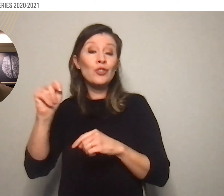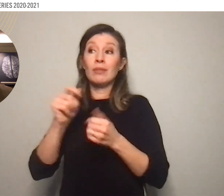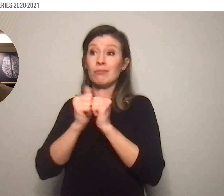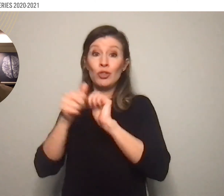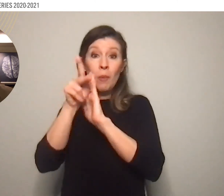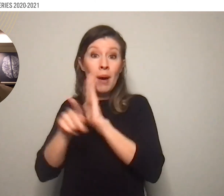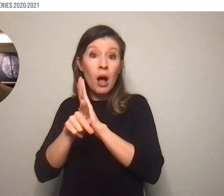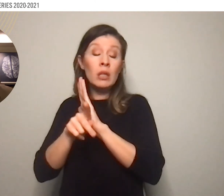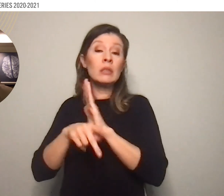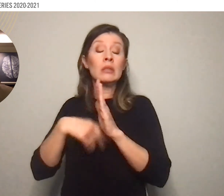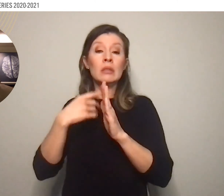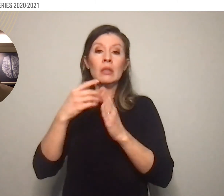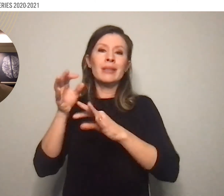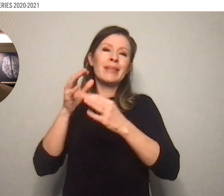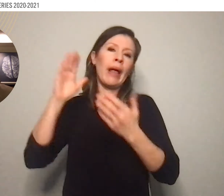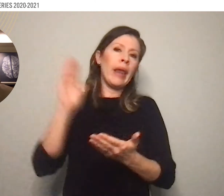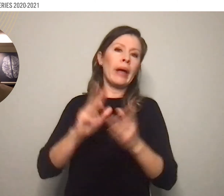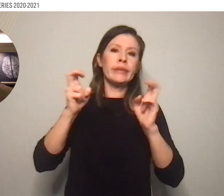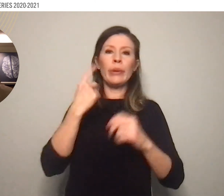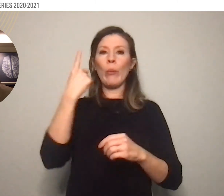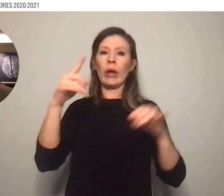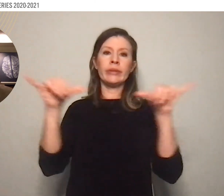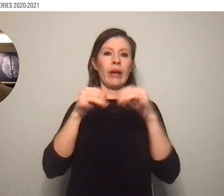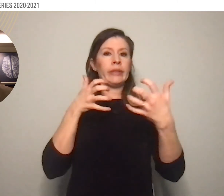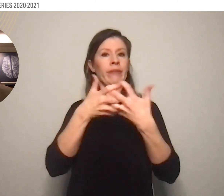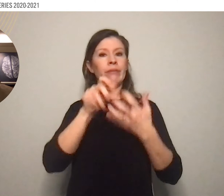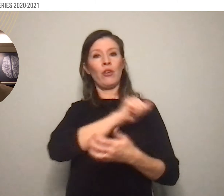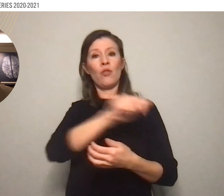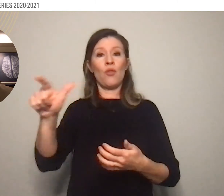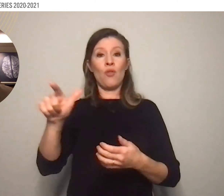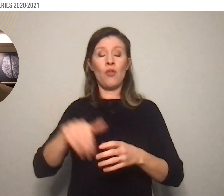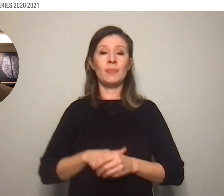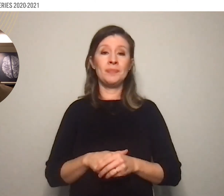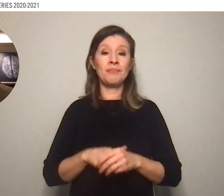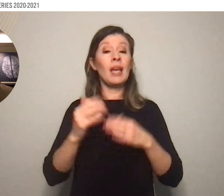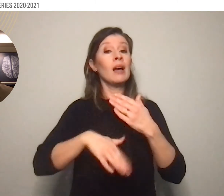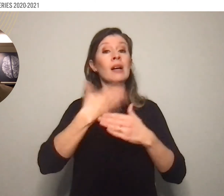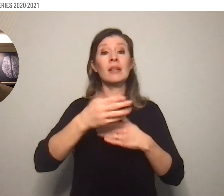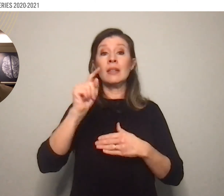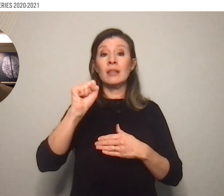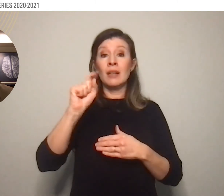and rethinking policies geared towards a this one-size-fits-all. The next steps are more about